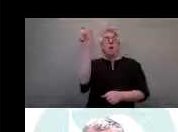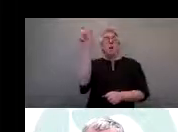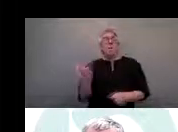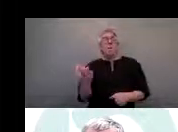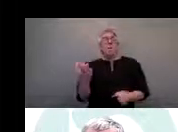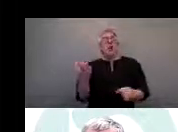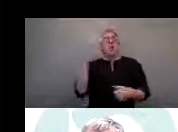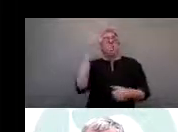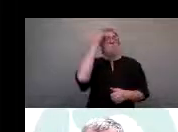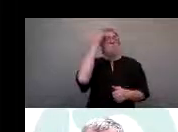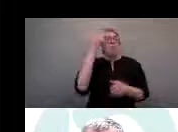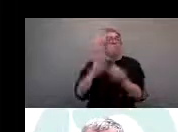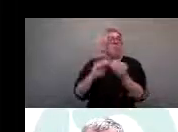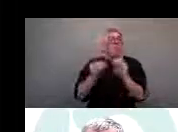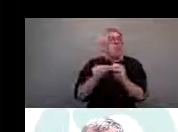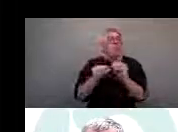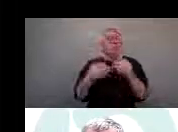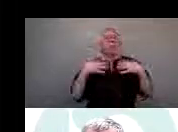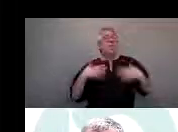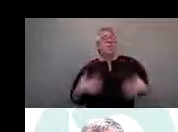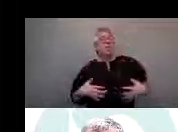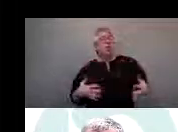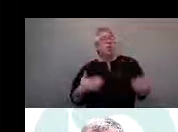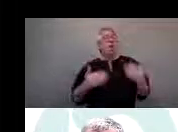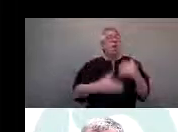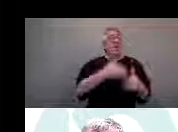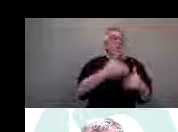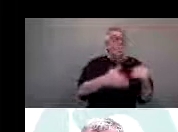services. I work as one of the leaders in the center for people with